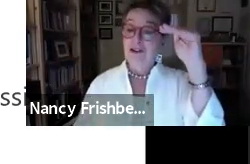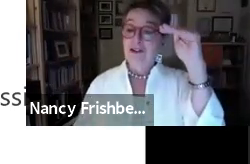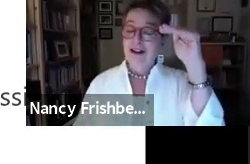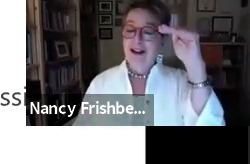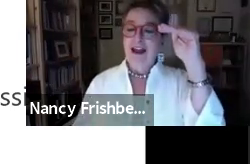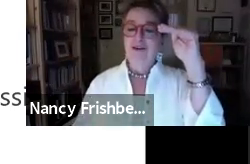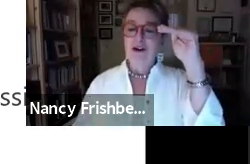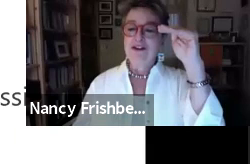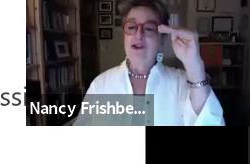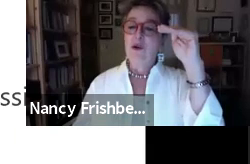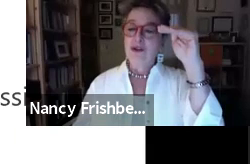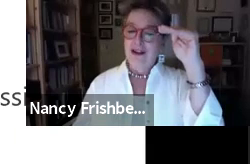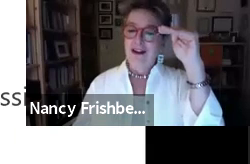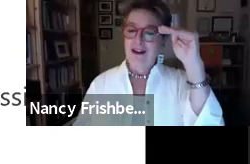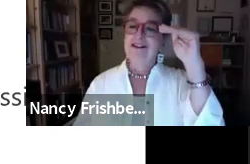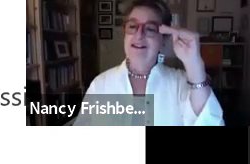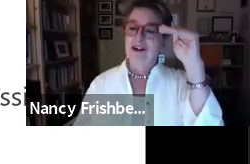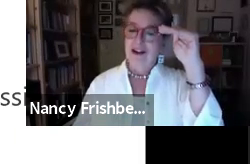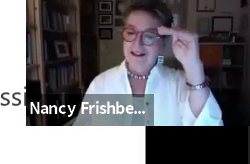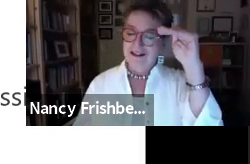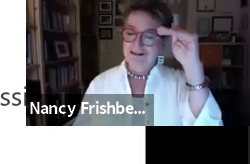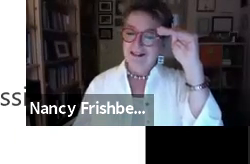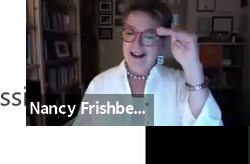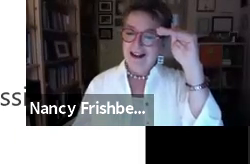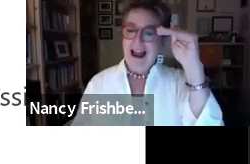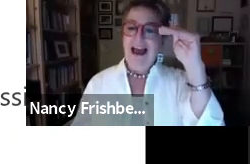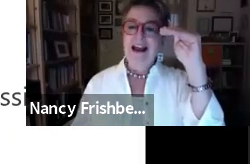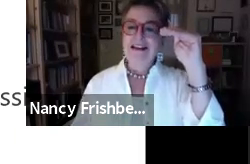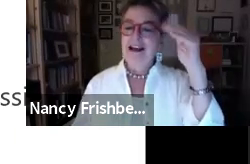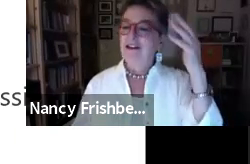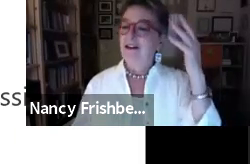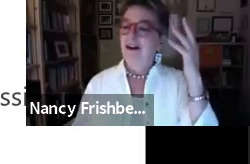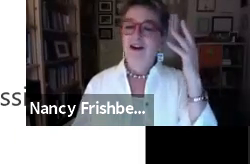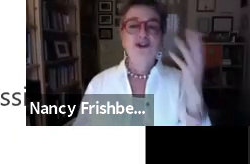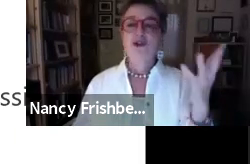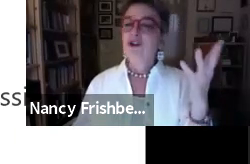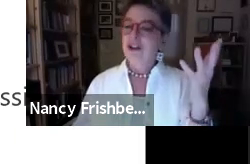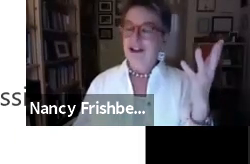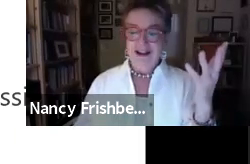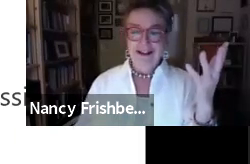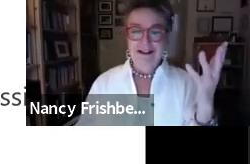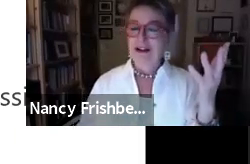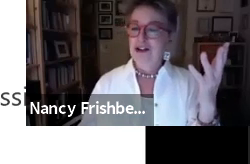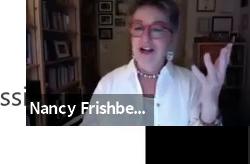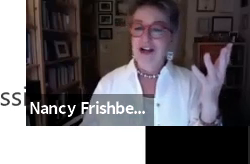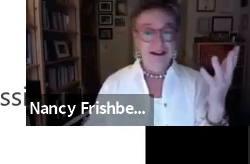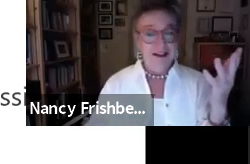And then we went out as a group to meet with one another who are in this cohort of new employees. What do they do? They scheduled us for a place that wasn't too far away.